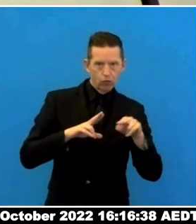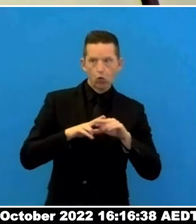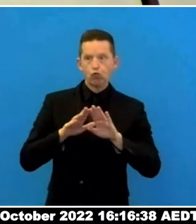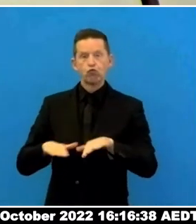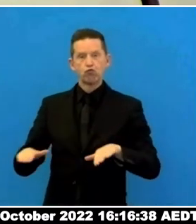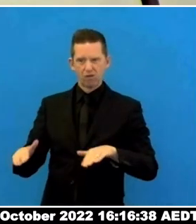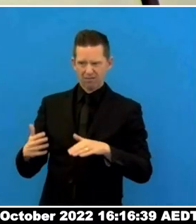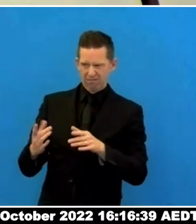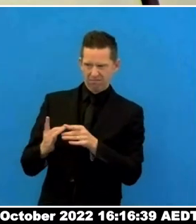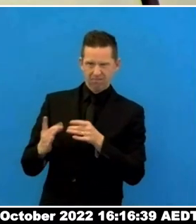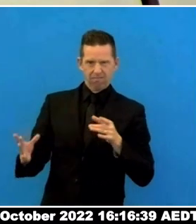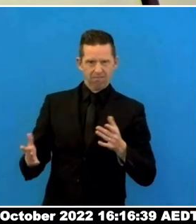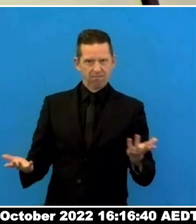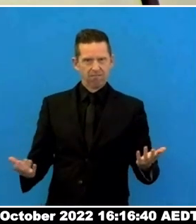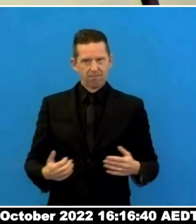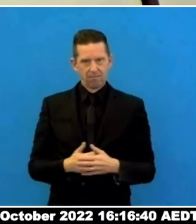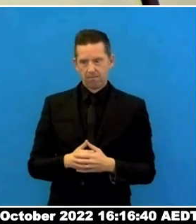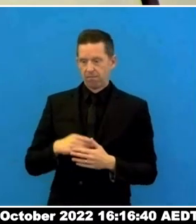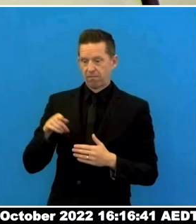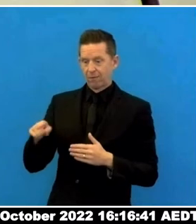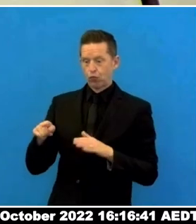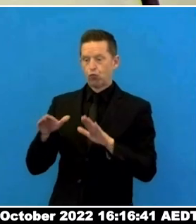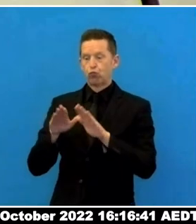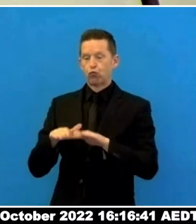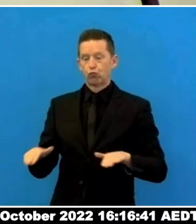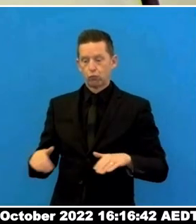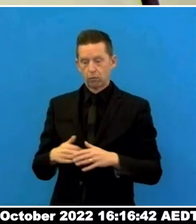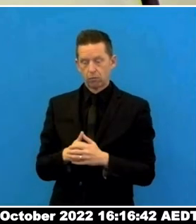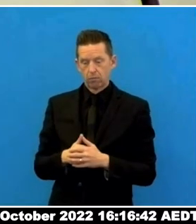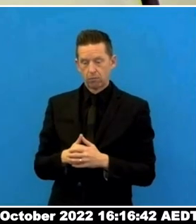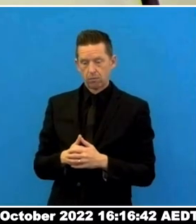They are having you know, the children are having Australian culture.